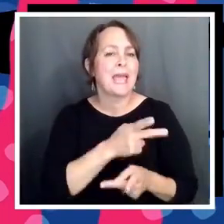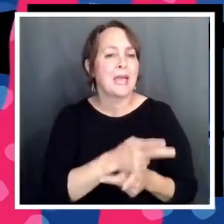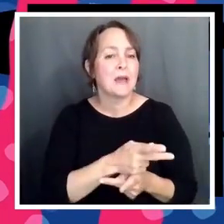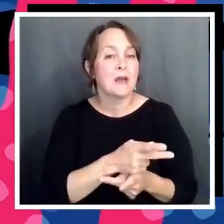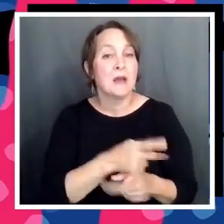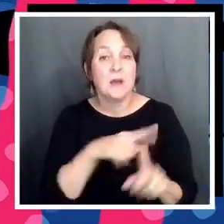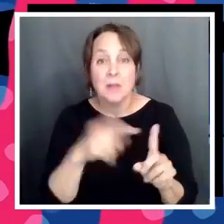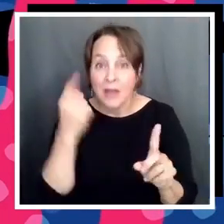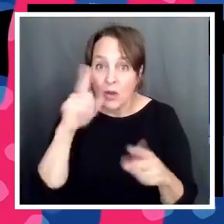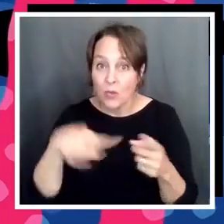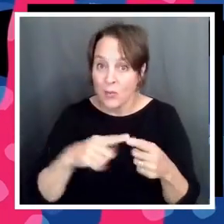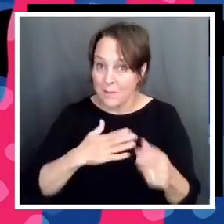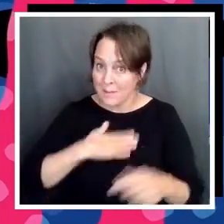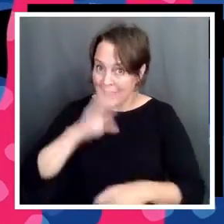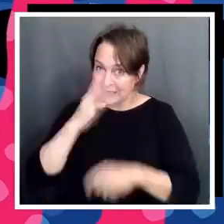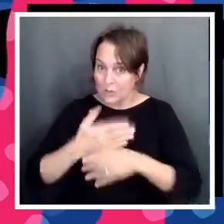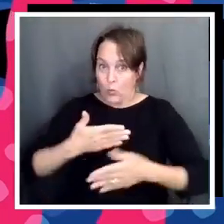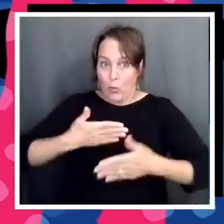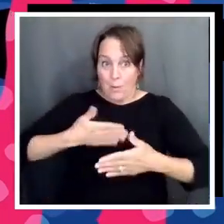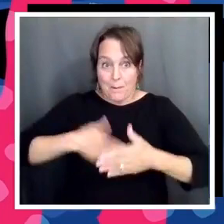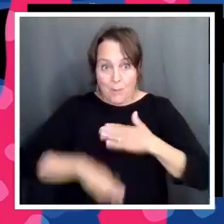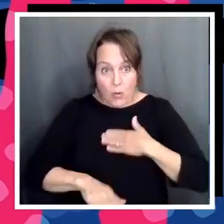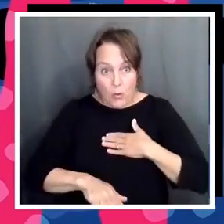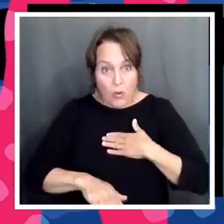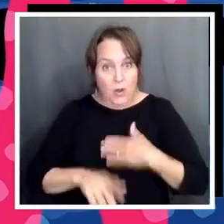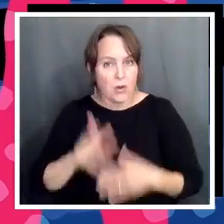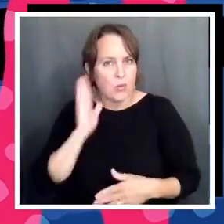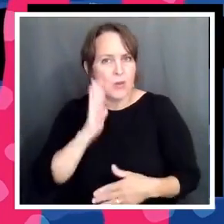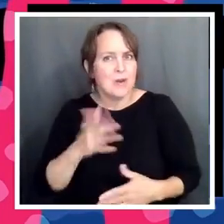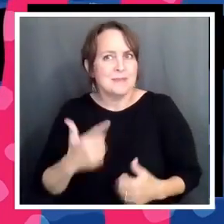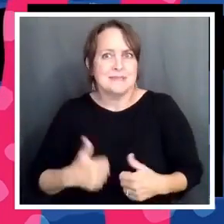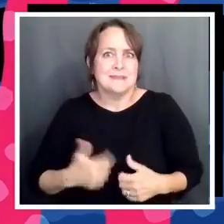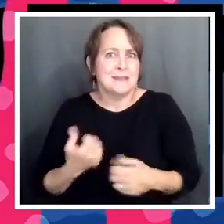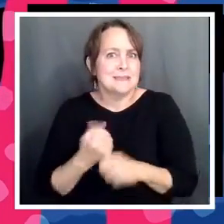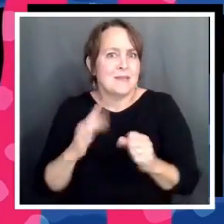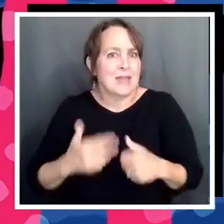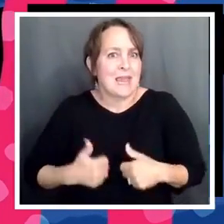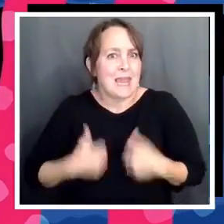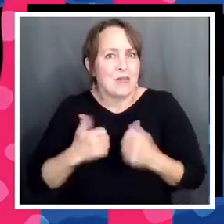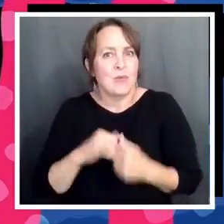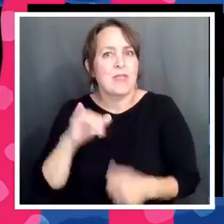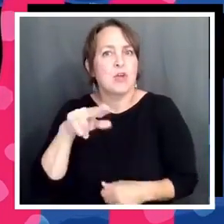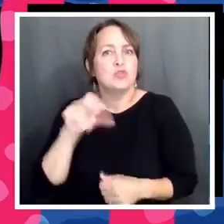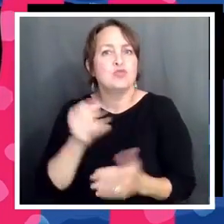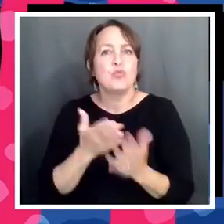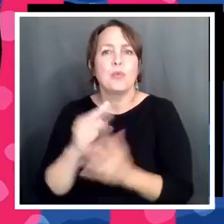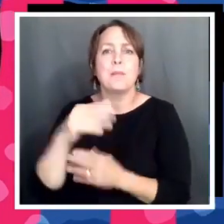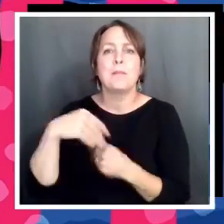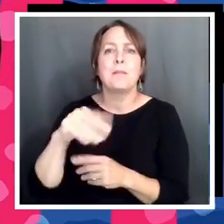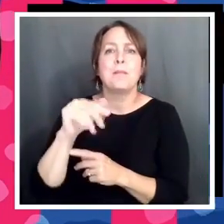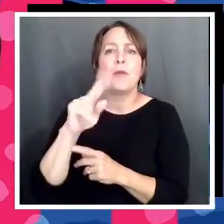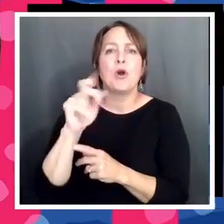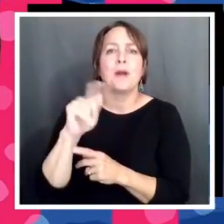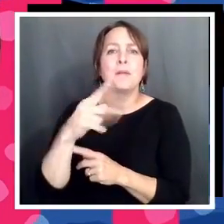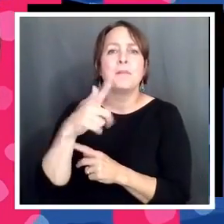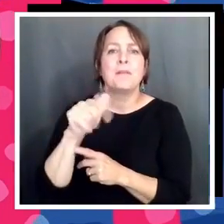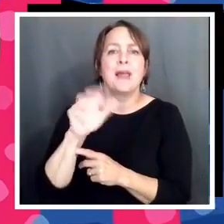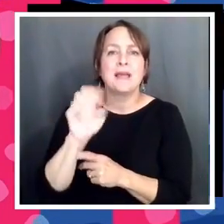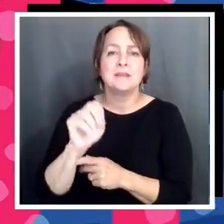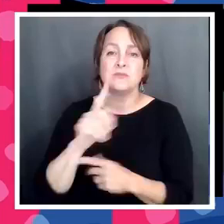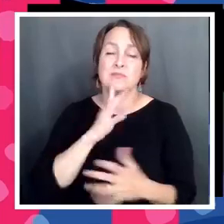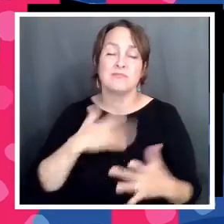IT FOR DAYCARE OR CHILDCARE